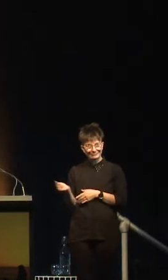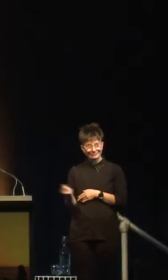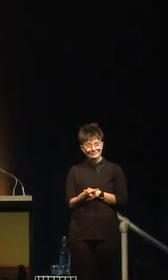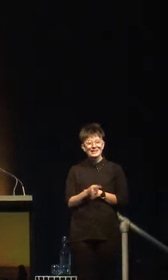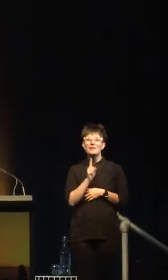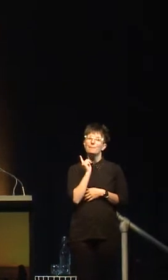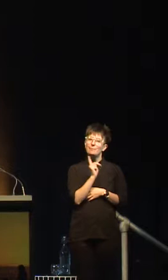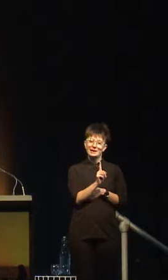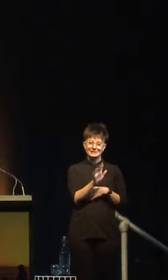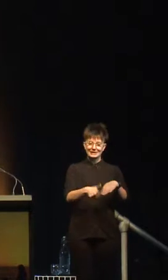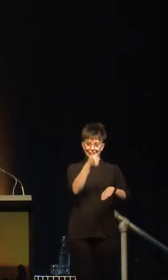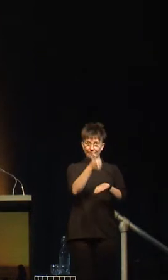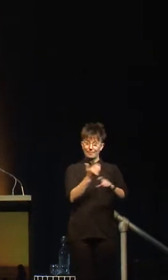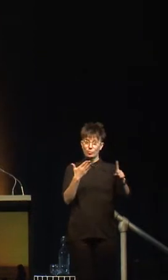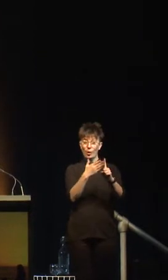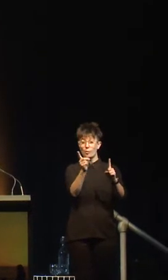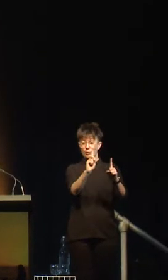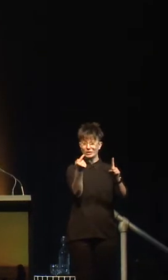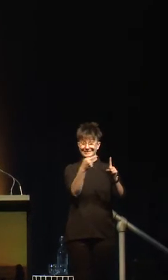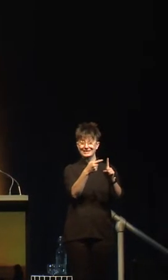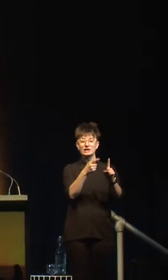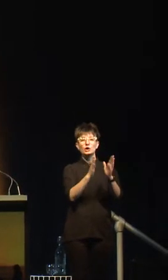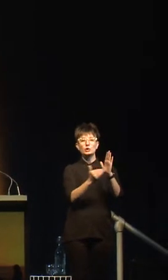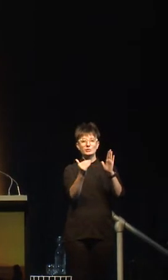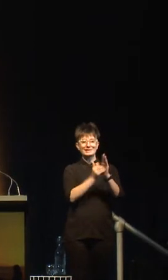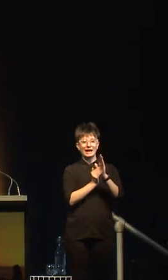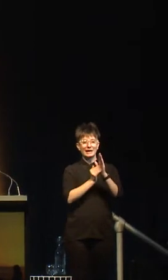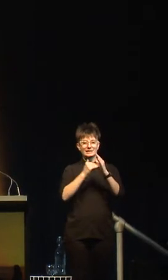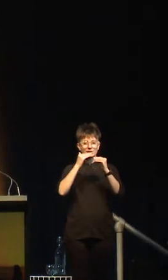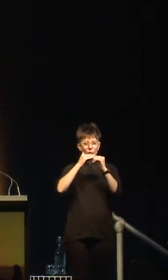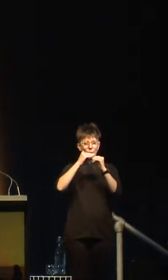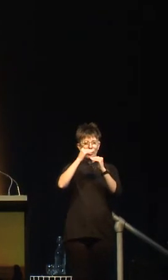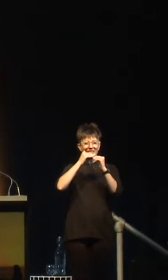the goal of keeping New Zealand to within one and a half degrees of of global warming.